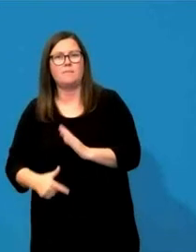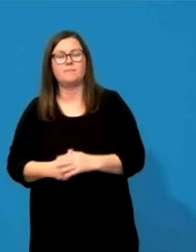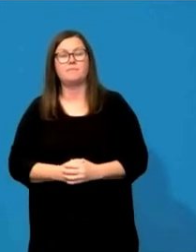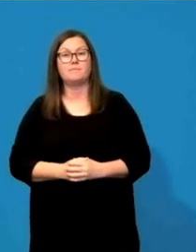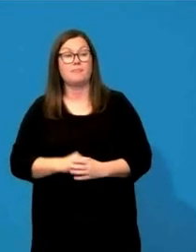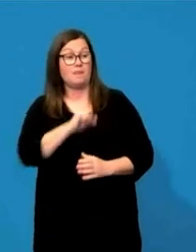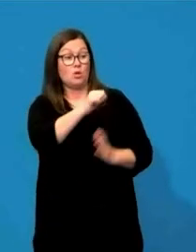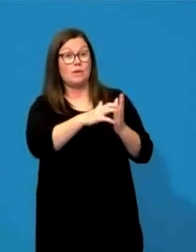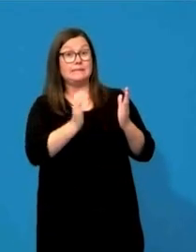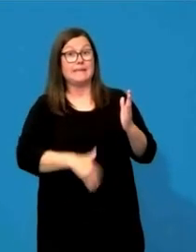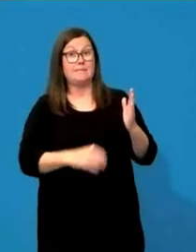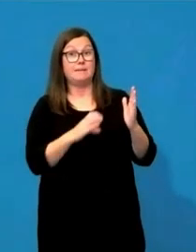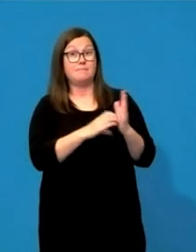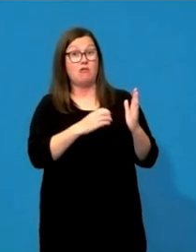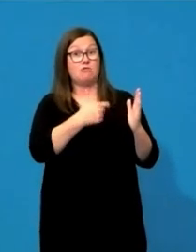situation since the report was written.